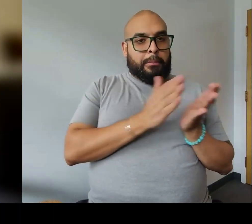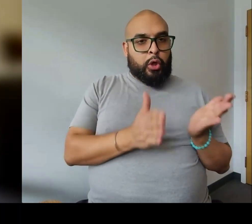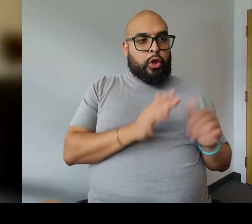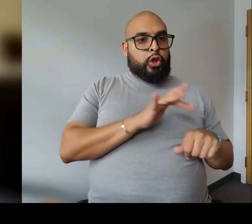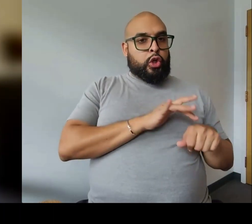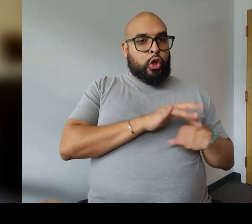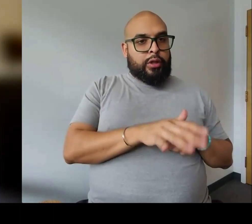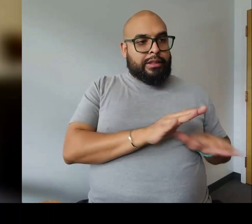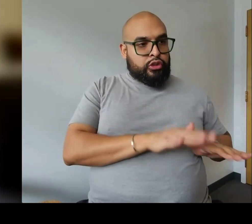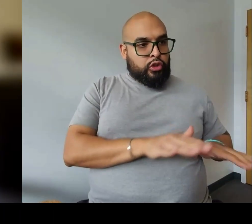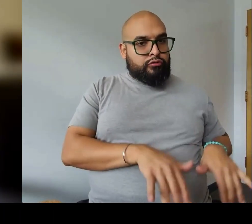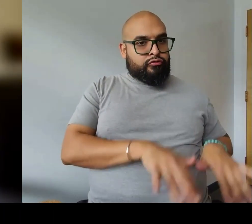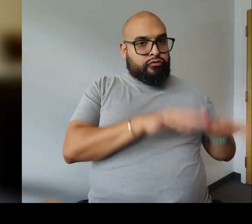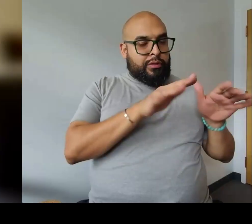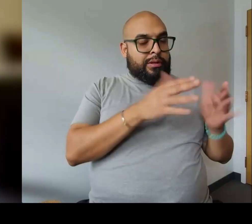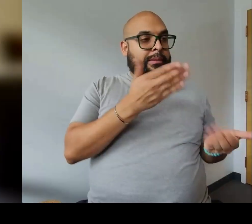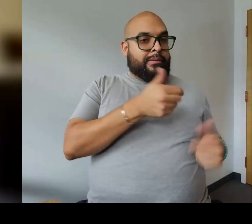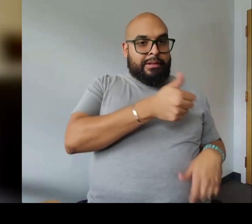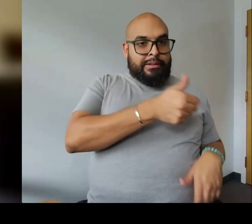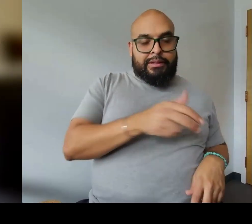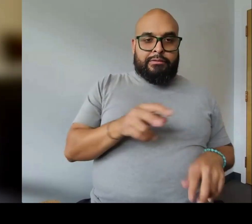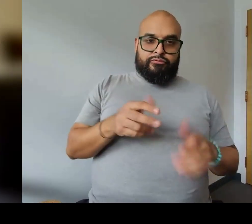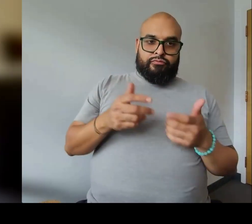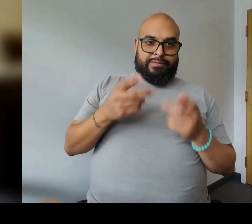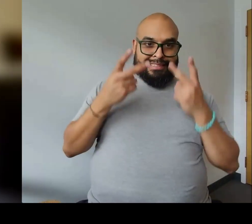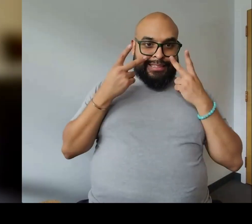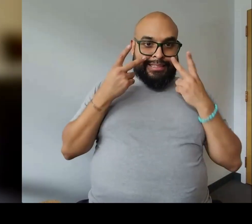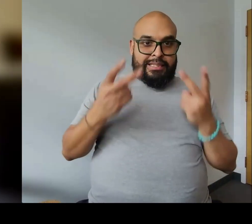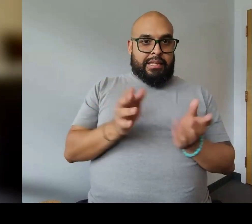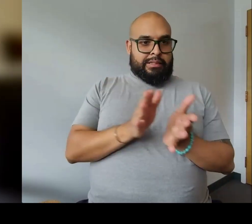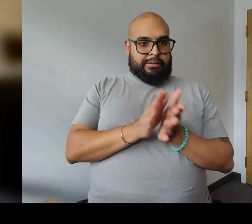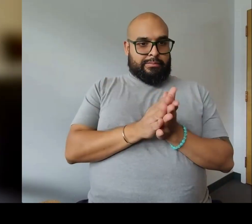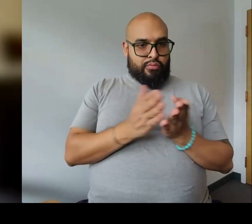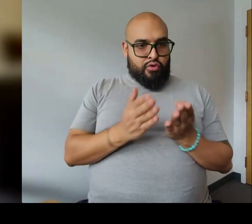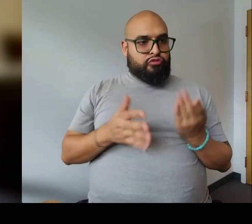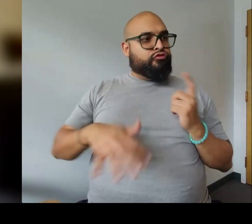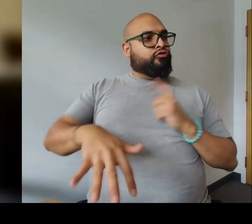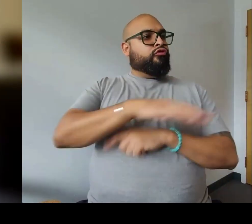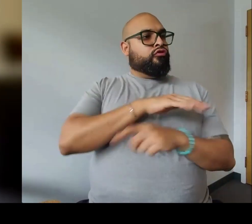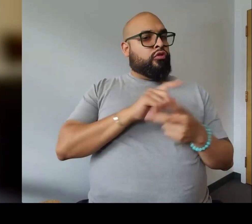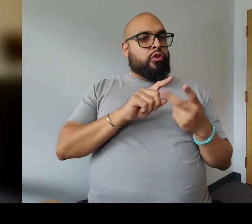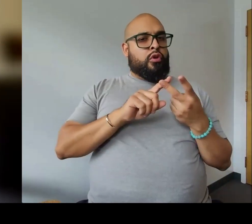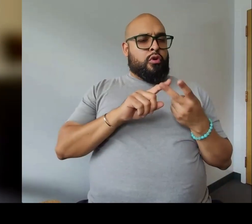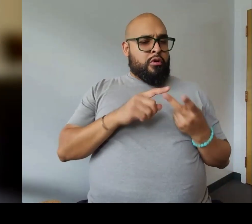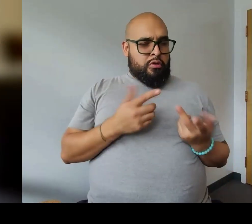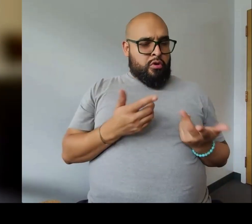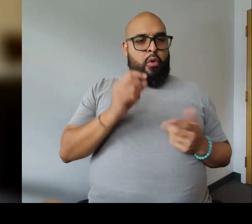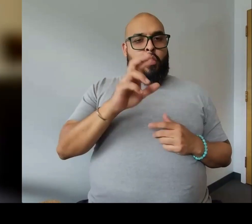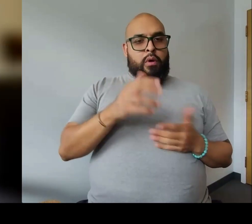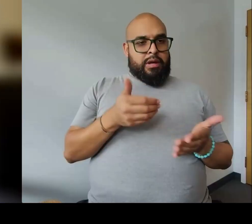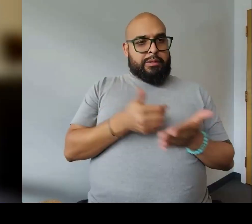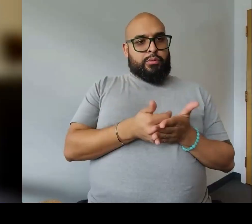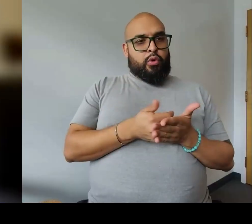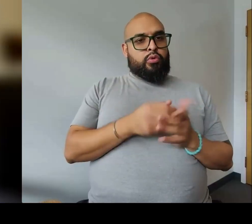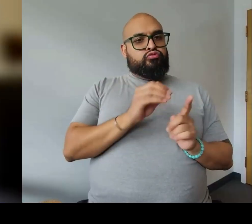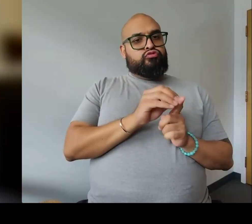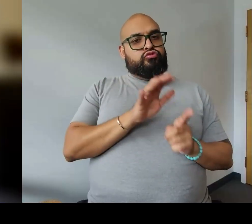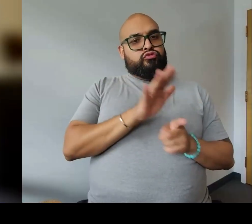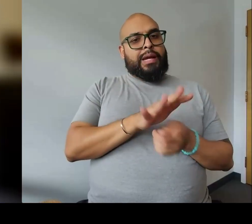whether it's just from looking at text around them or in their vicinity, exposure to braille starts at a much later age.